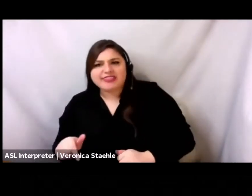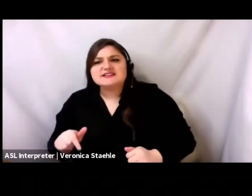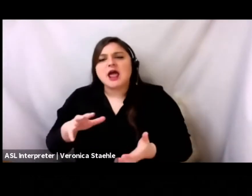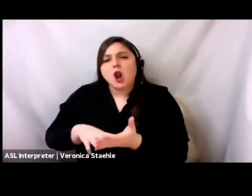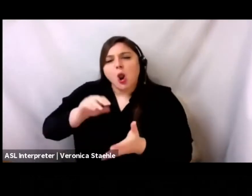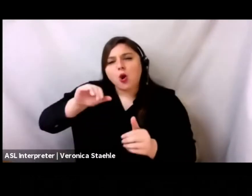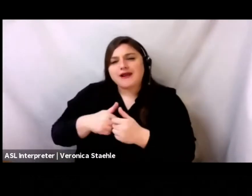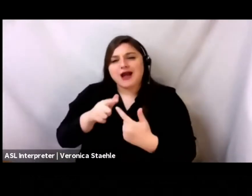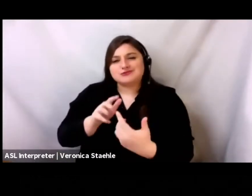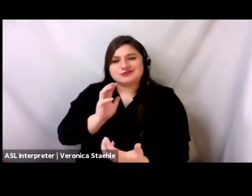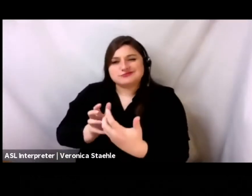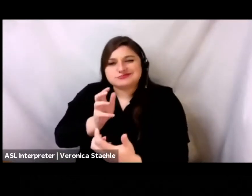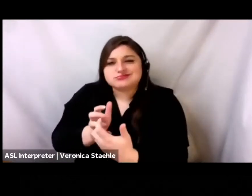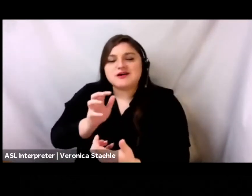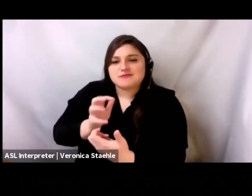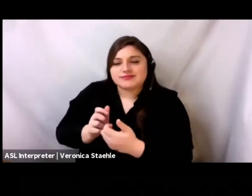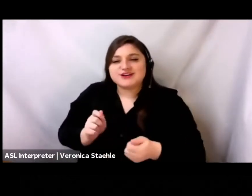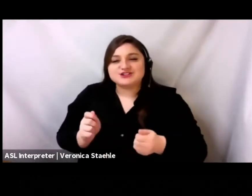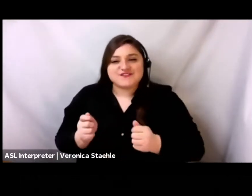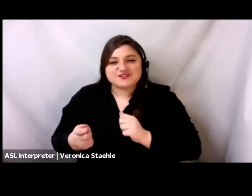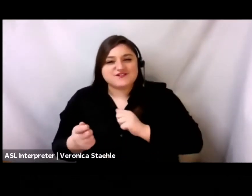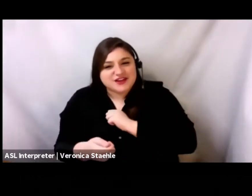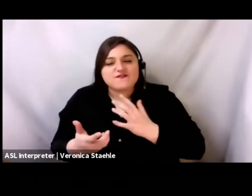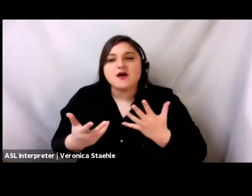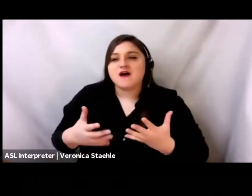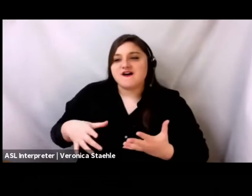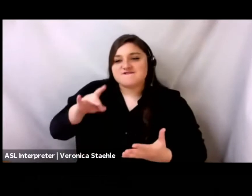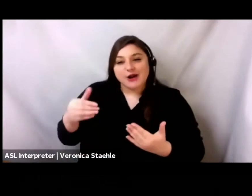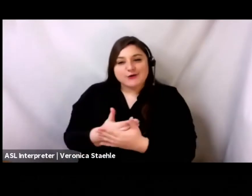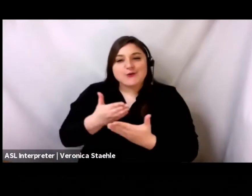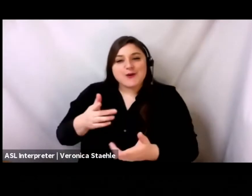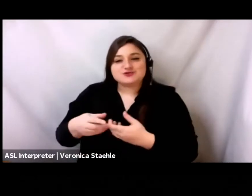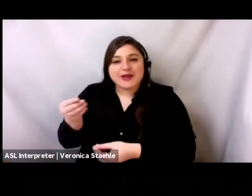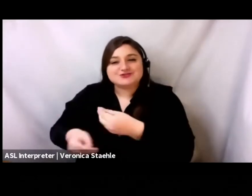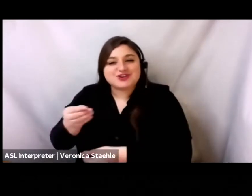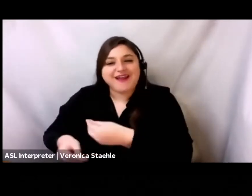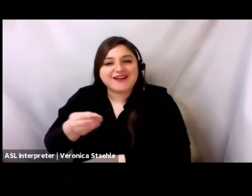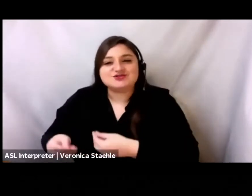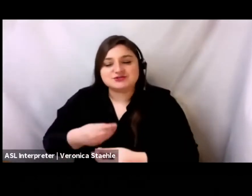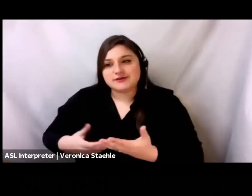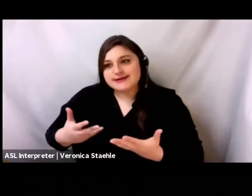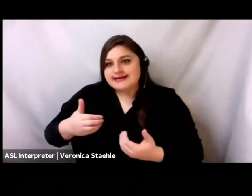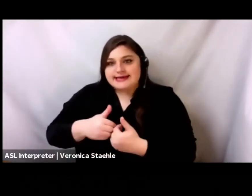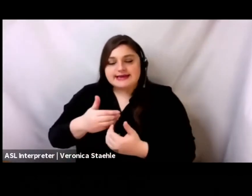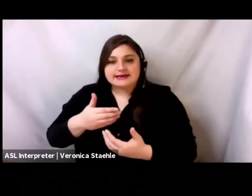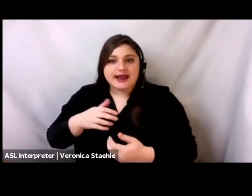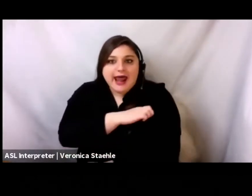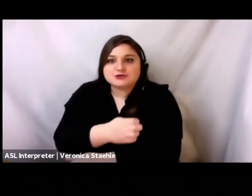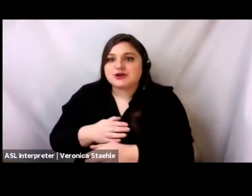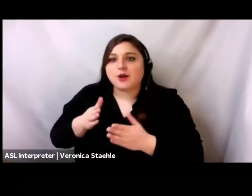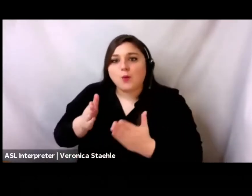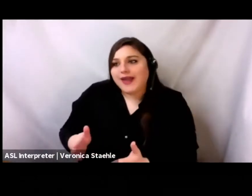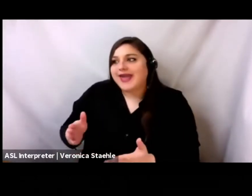the loss of human energetic exchange, as much as anything, as much as figuring out how to work it.